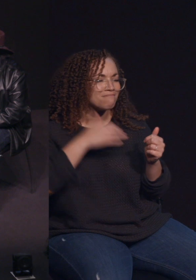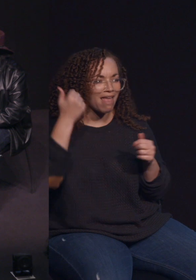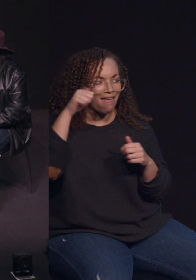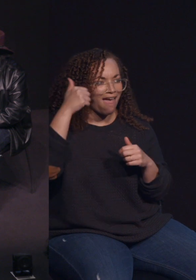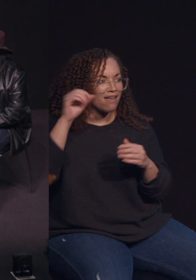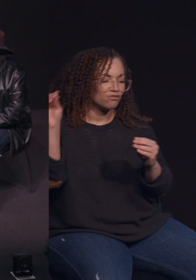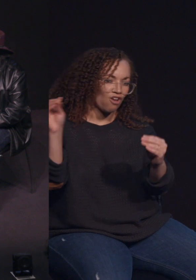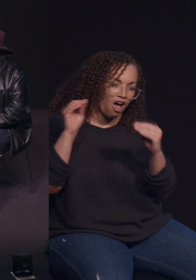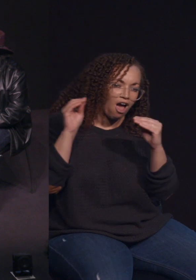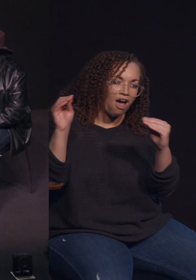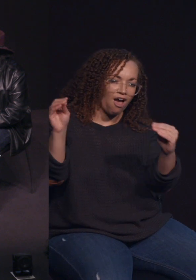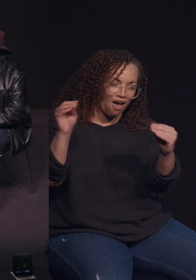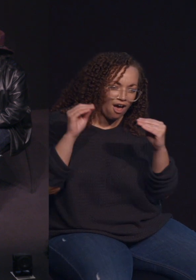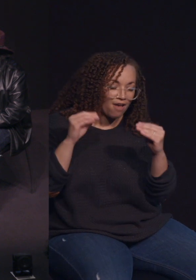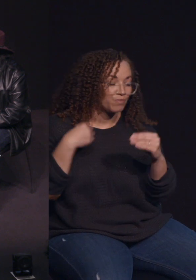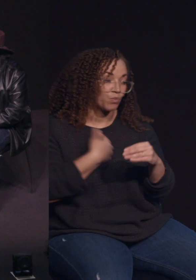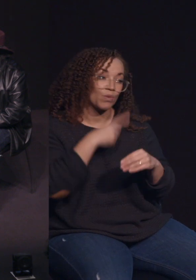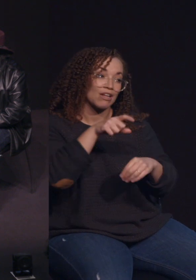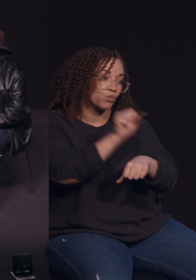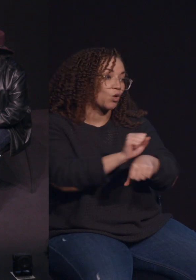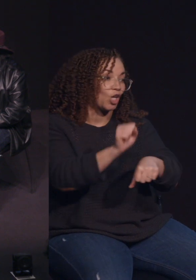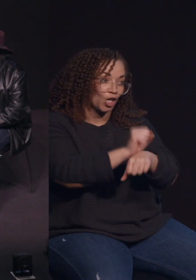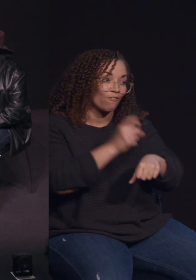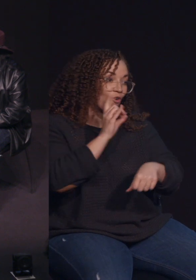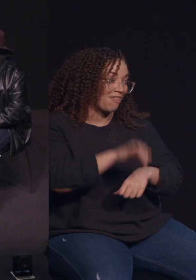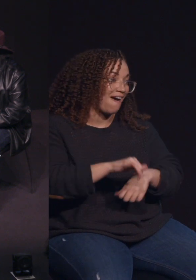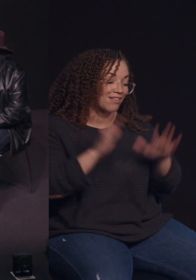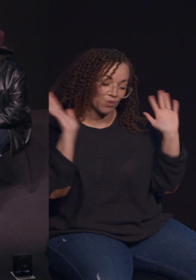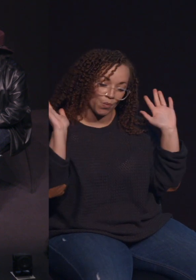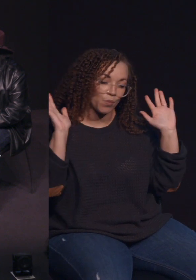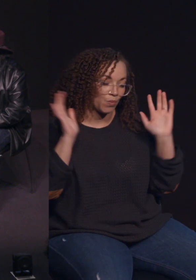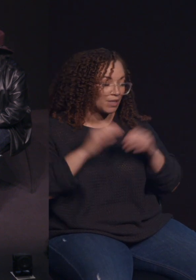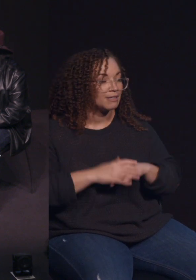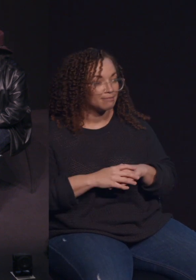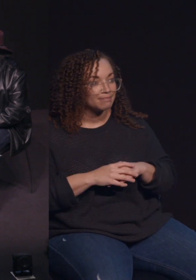and we had to work for that, so, anyway--